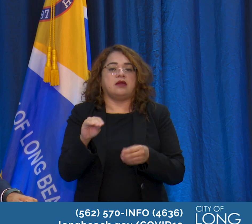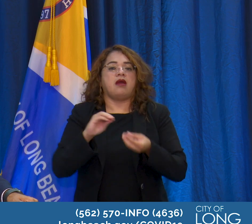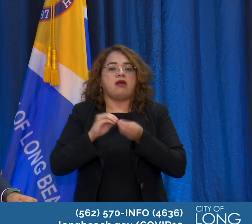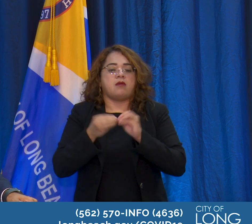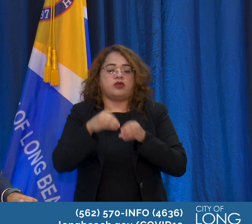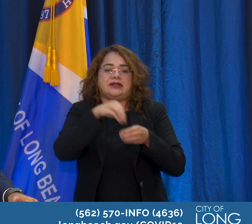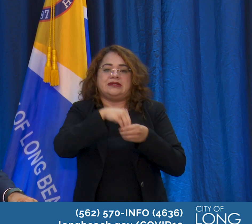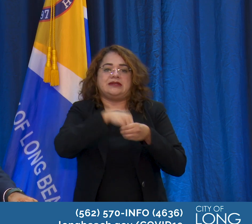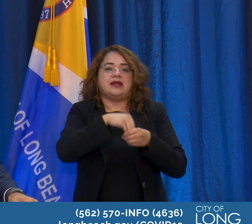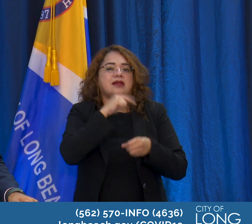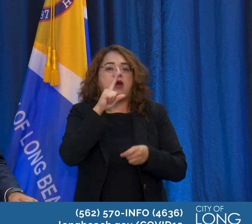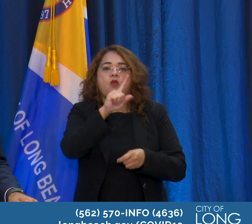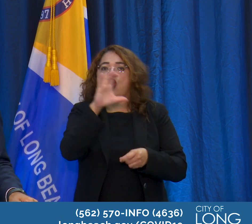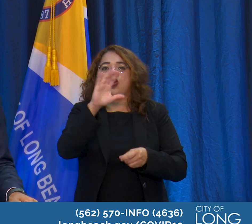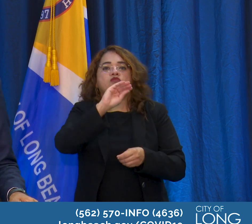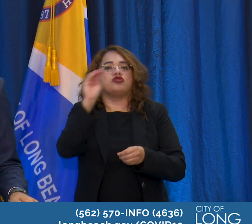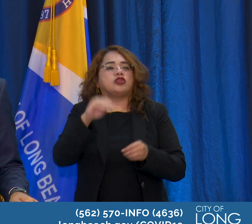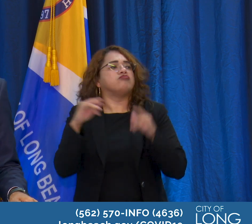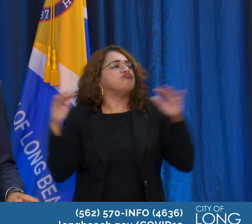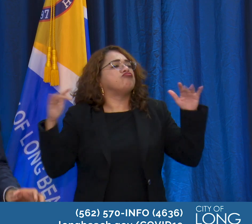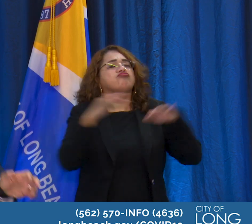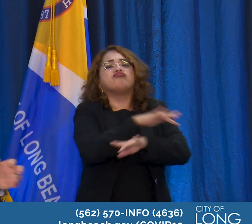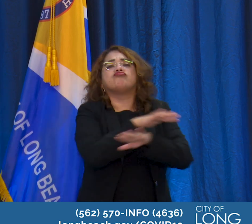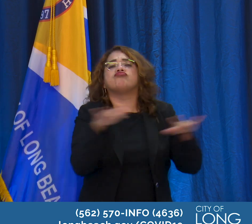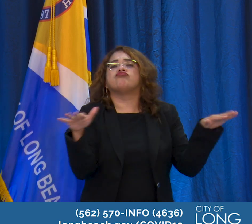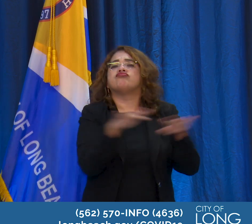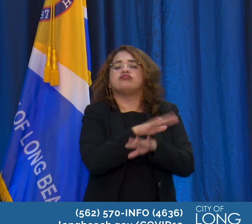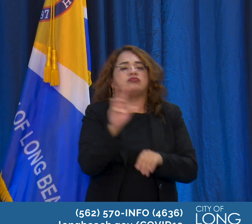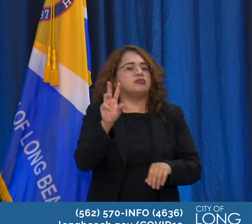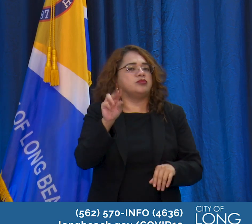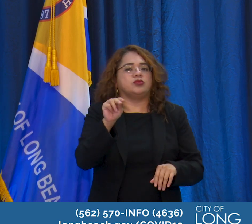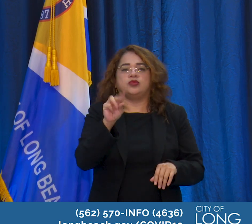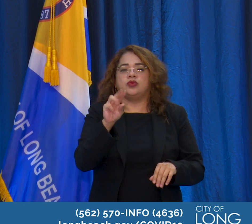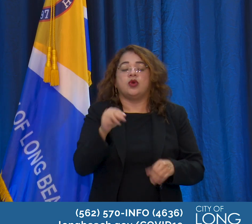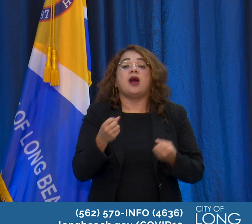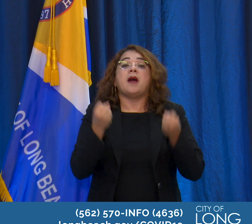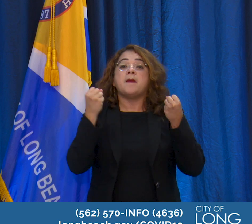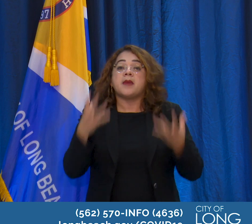So we know that a lot of barber shops and salons have moved outdoors and in fact, I